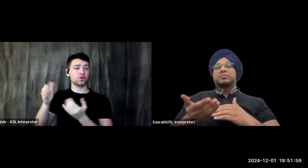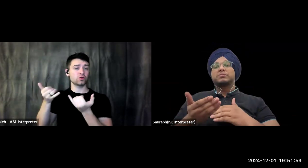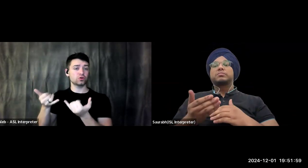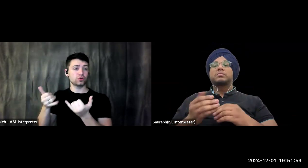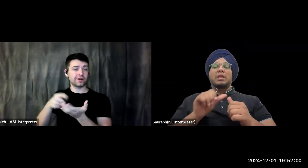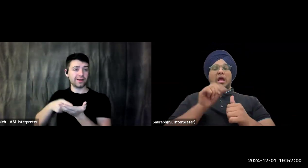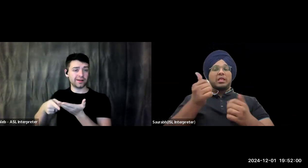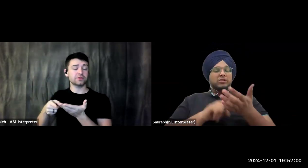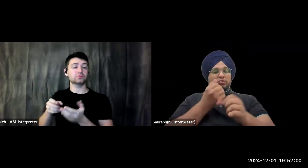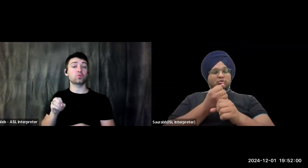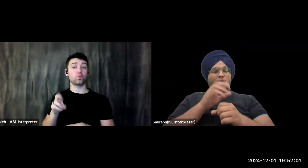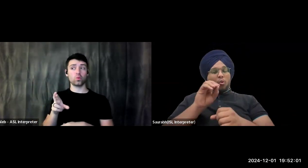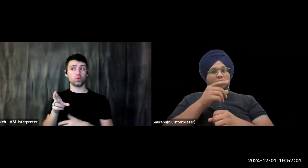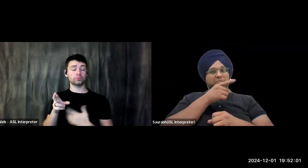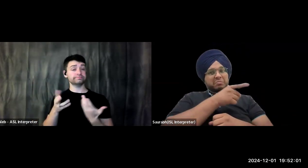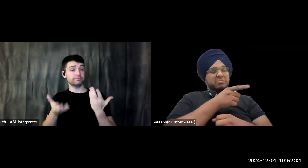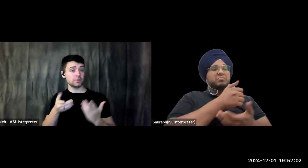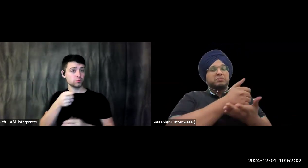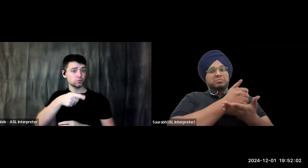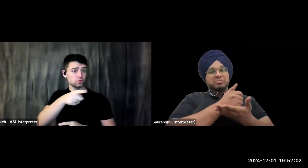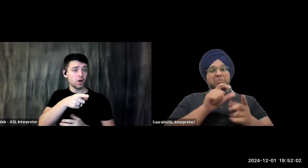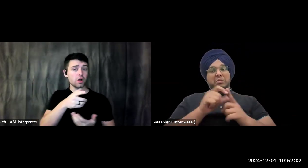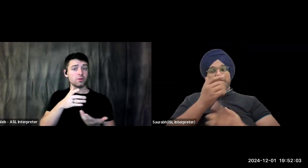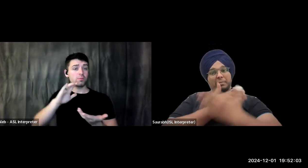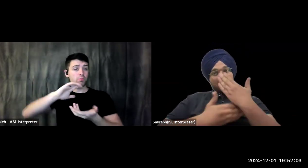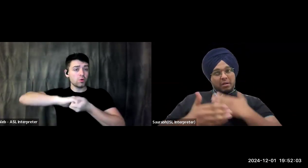that helps disabled people,